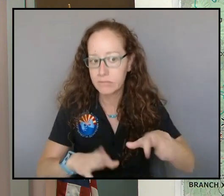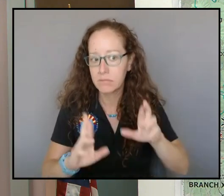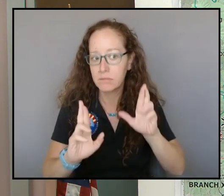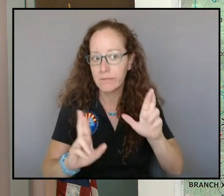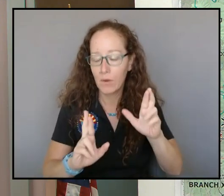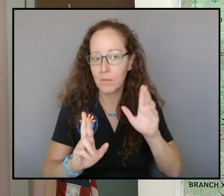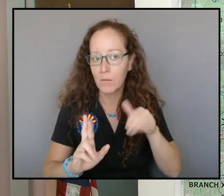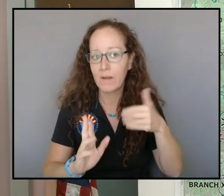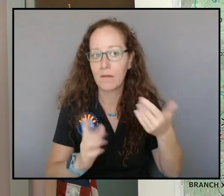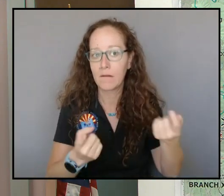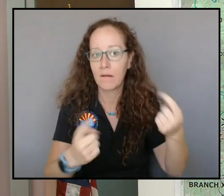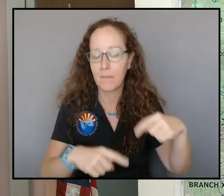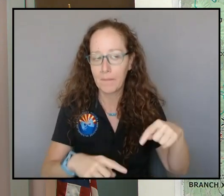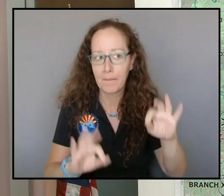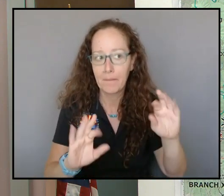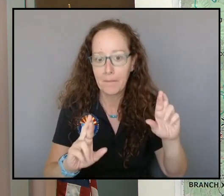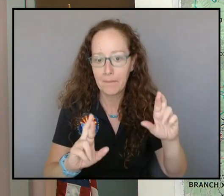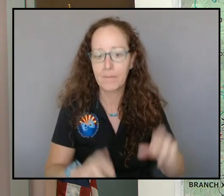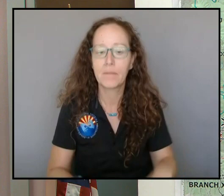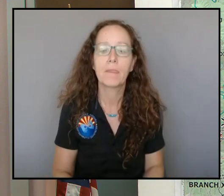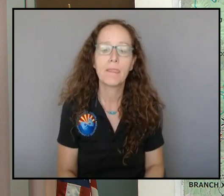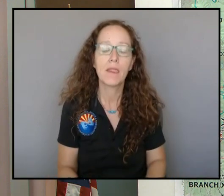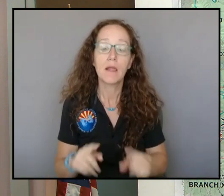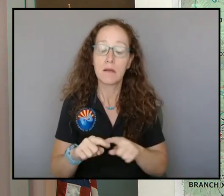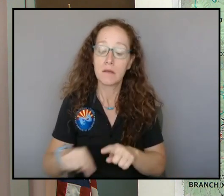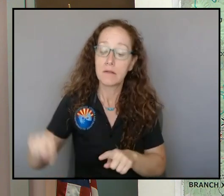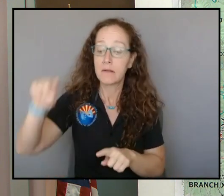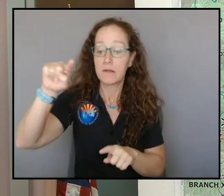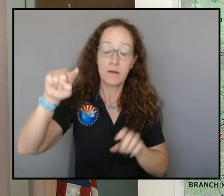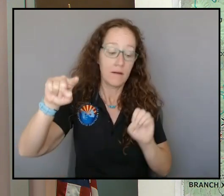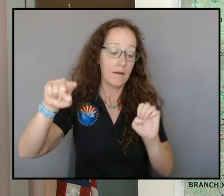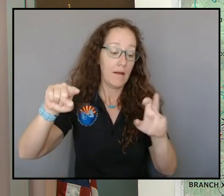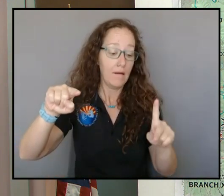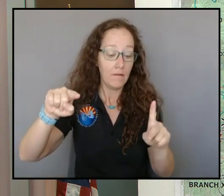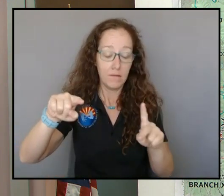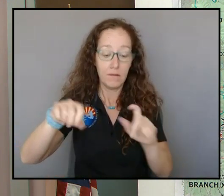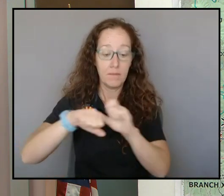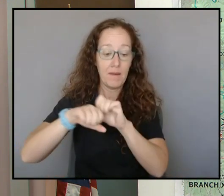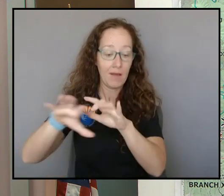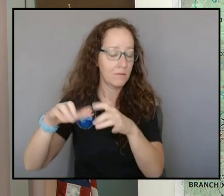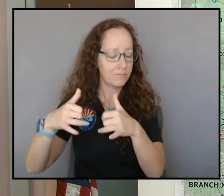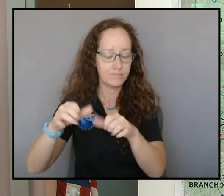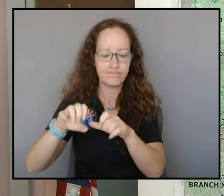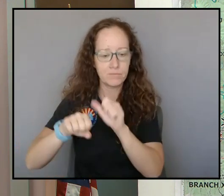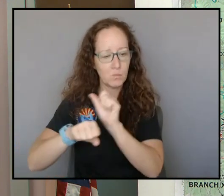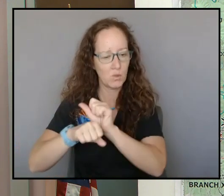secure those lines working up into the Elk Mountain area. And then we'll skip over that and we'll jump around into Division